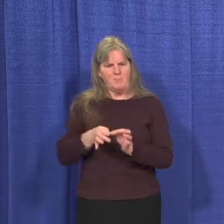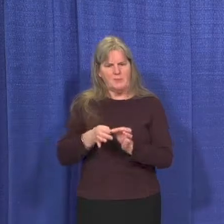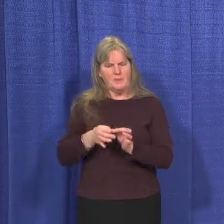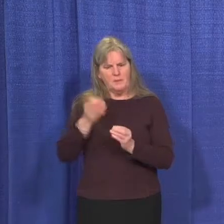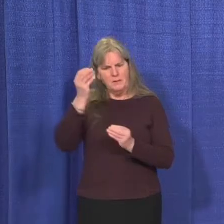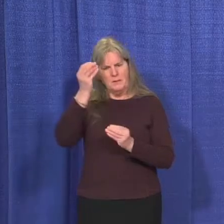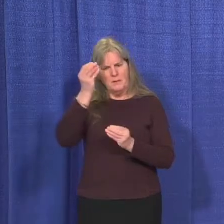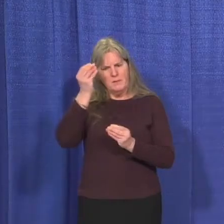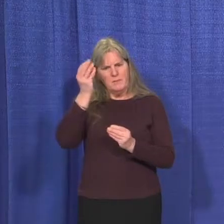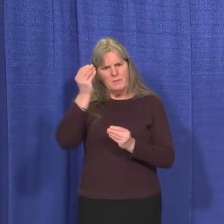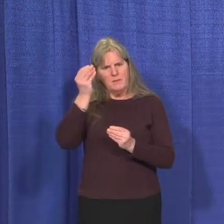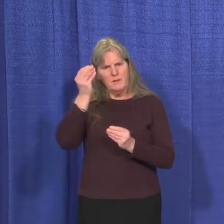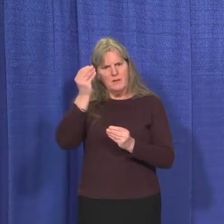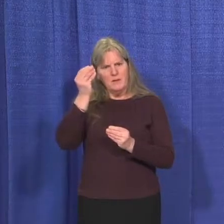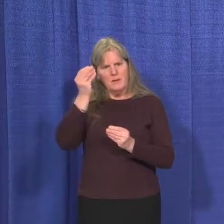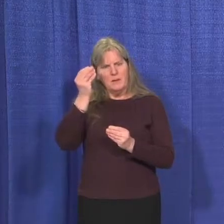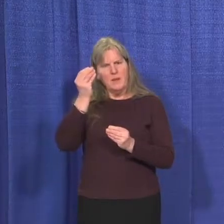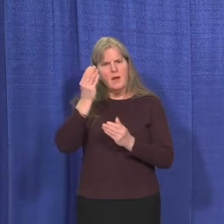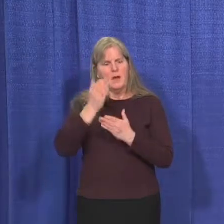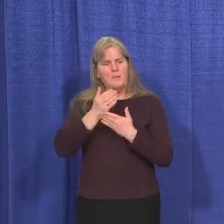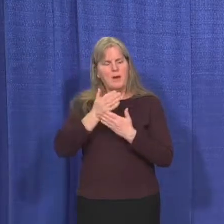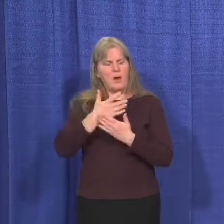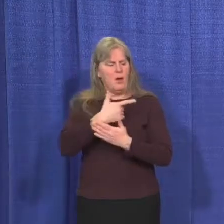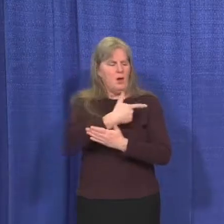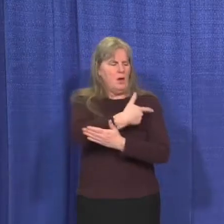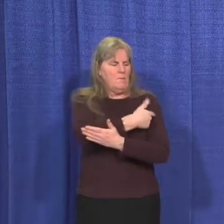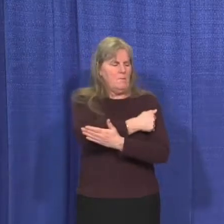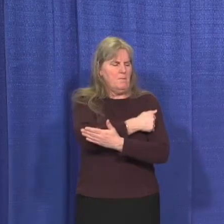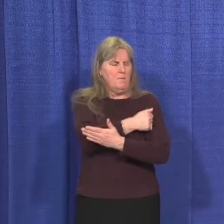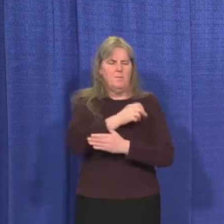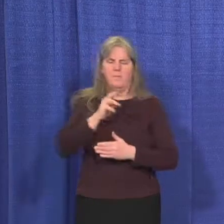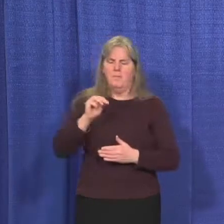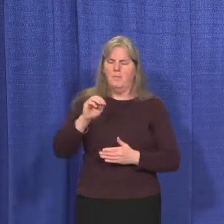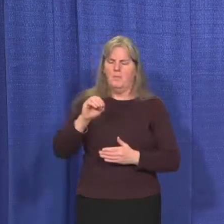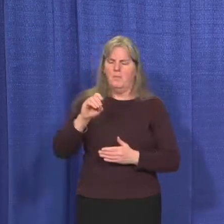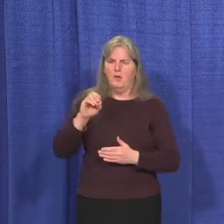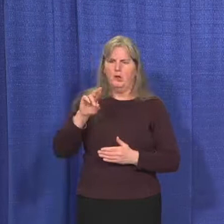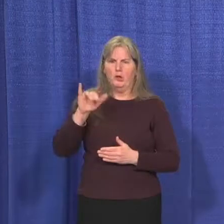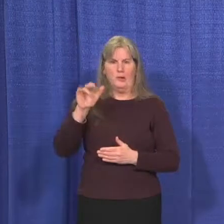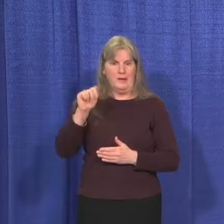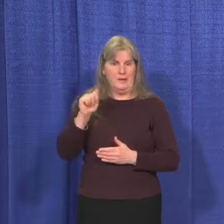as to the current vaccine, the modern no one, is it going to